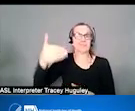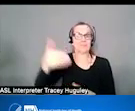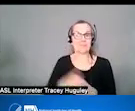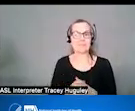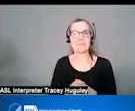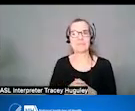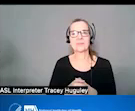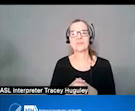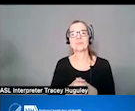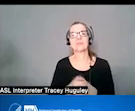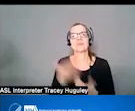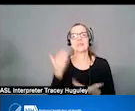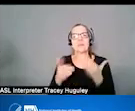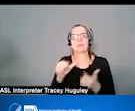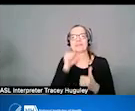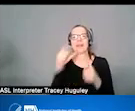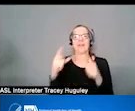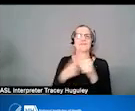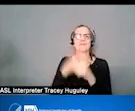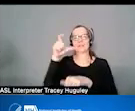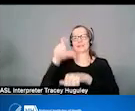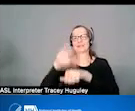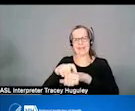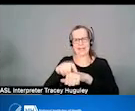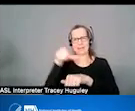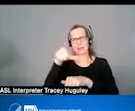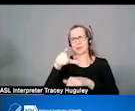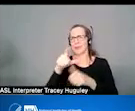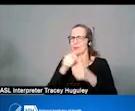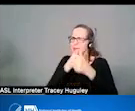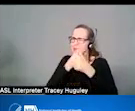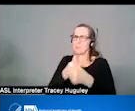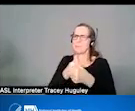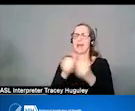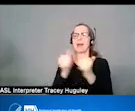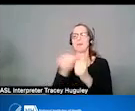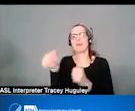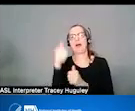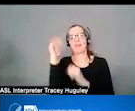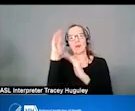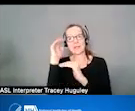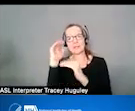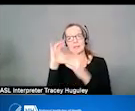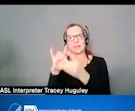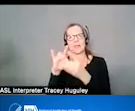And this might not be the first time that you've had to comply with other expectations related to data sharing.